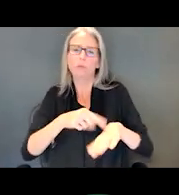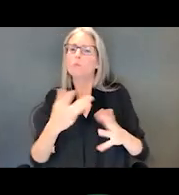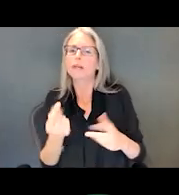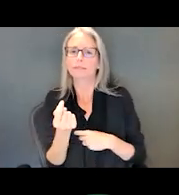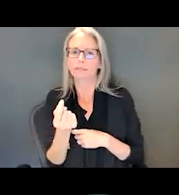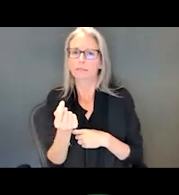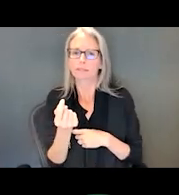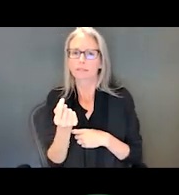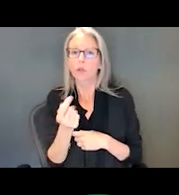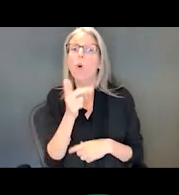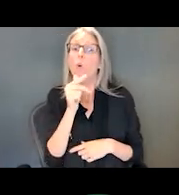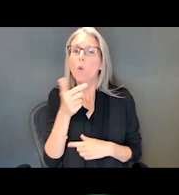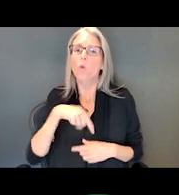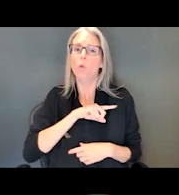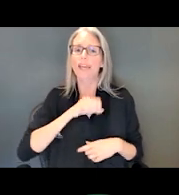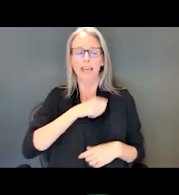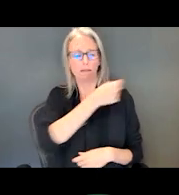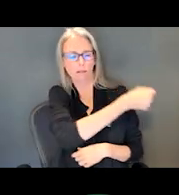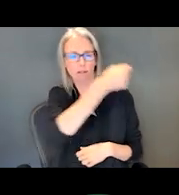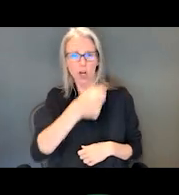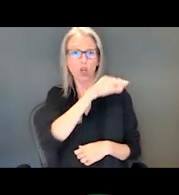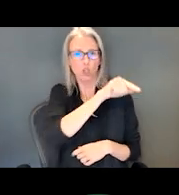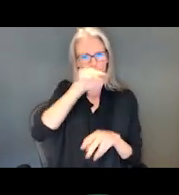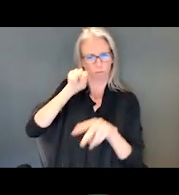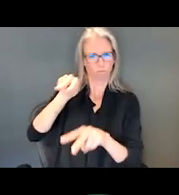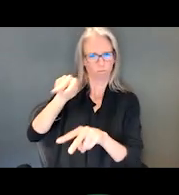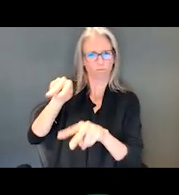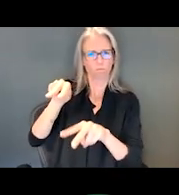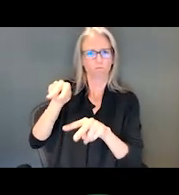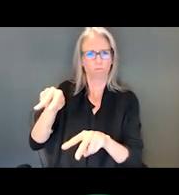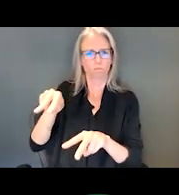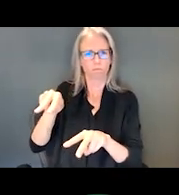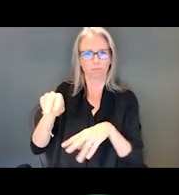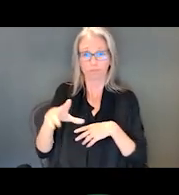We want to know that thing is being like dog-eared and used all the time to create the change